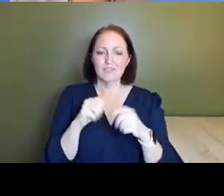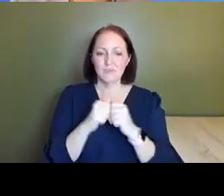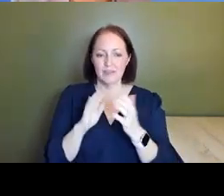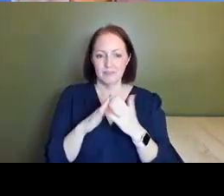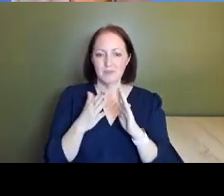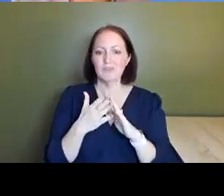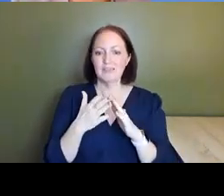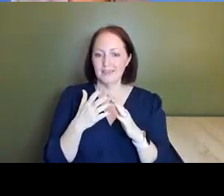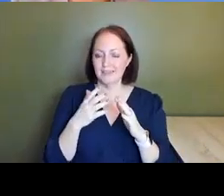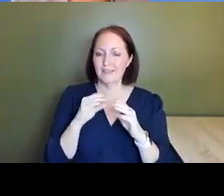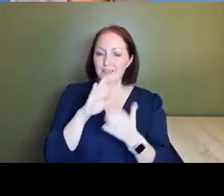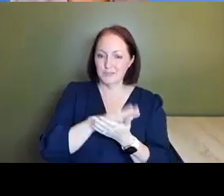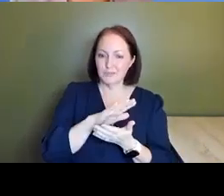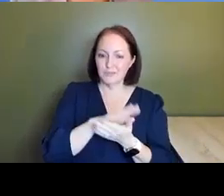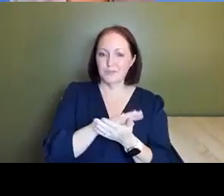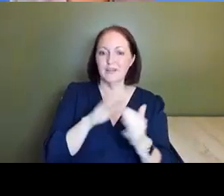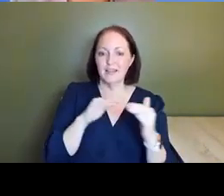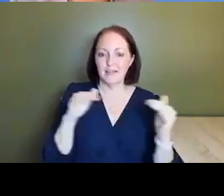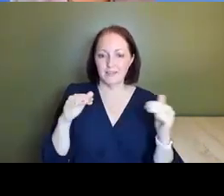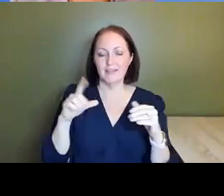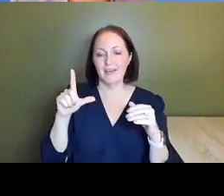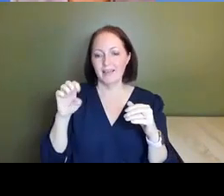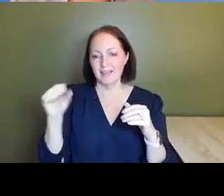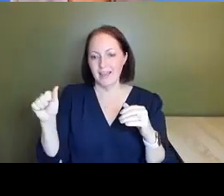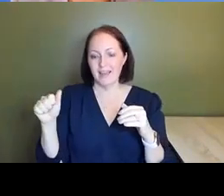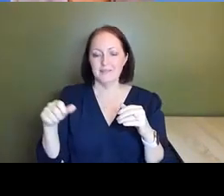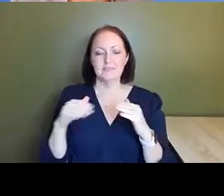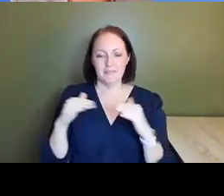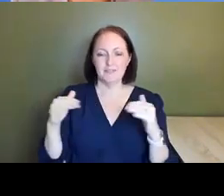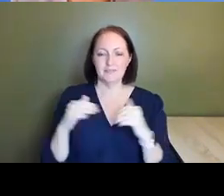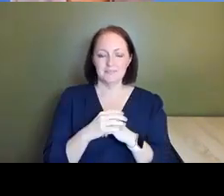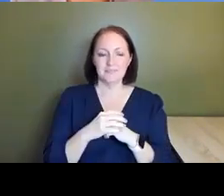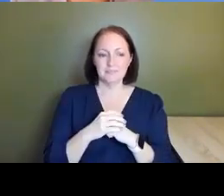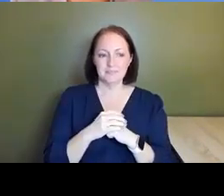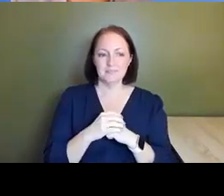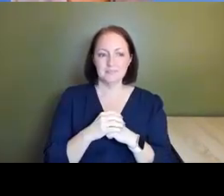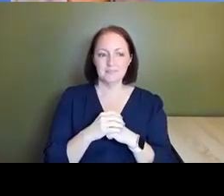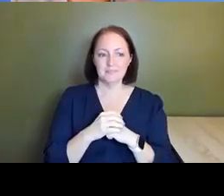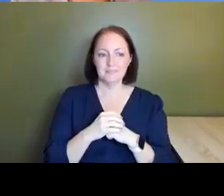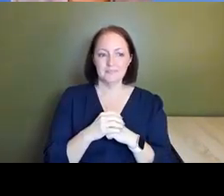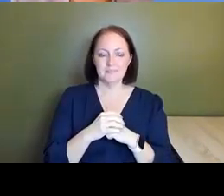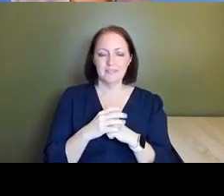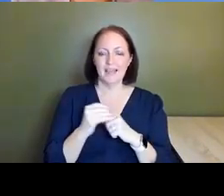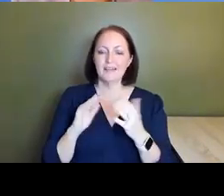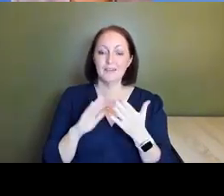both at the school site level the LEA level and and the community level so you can see